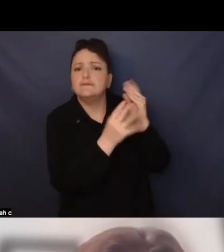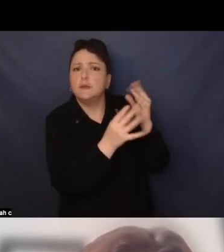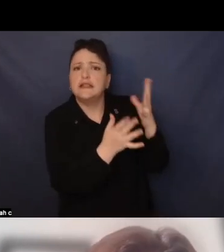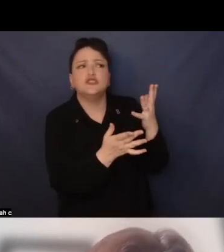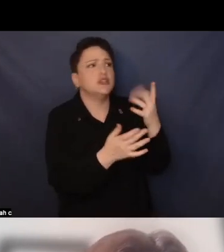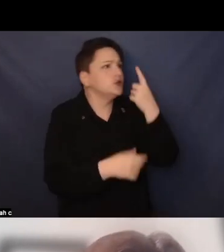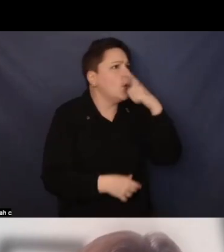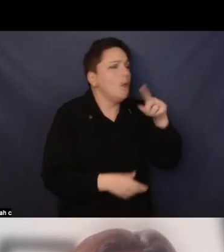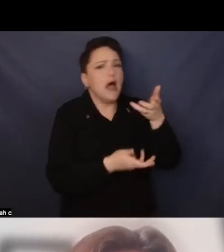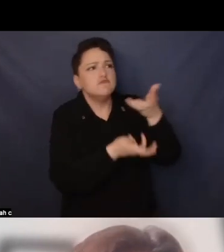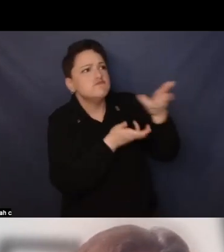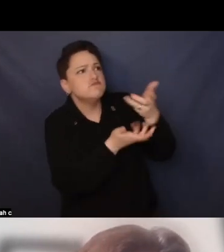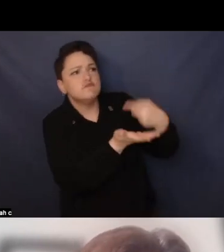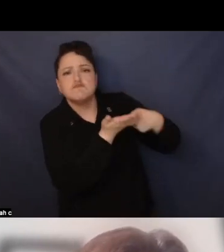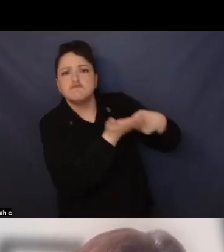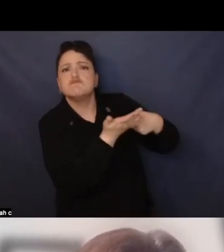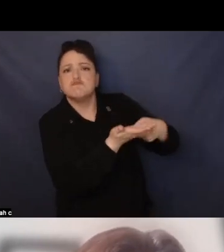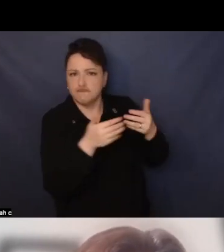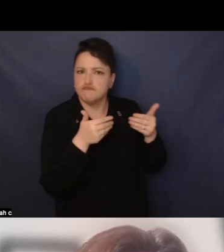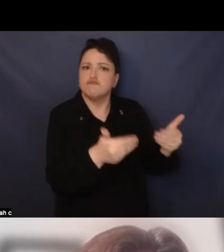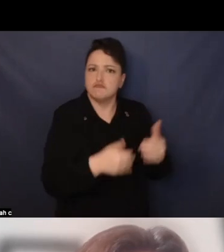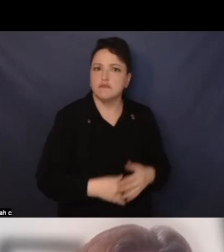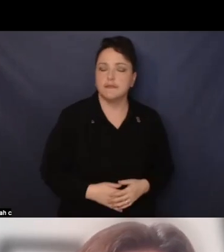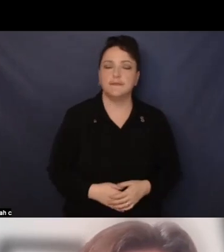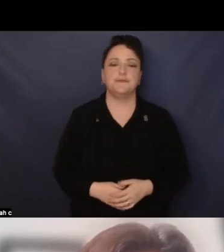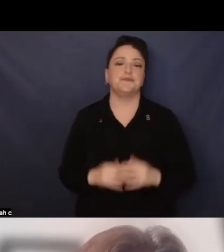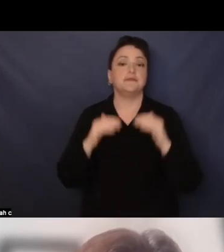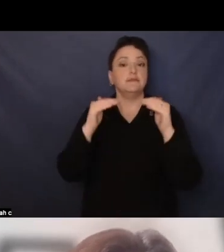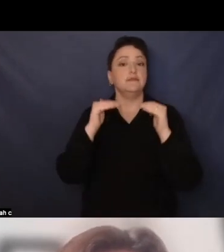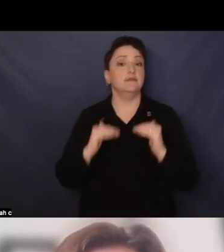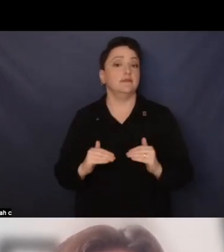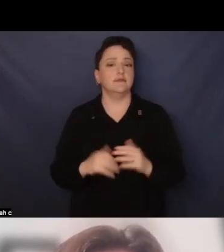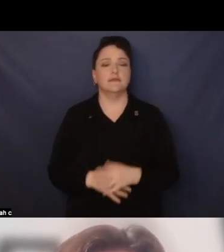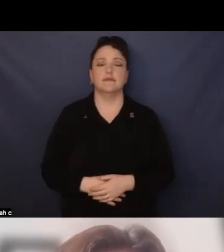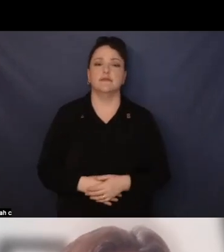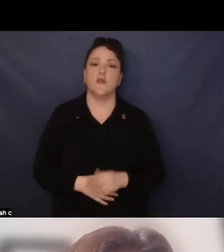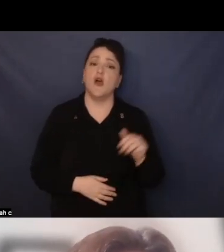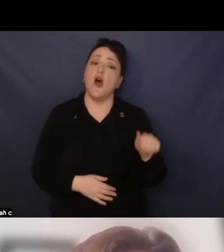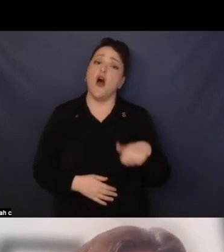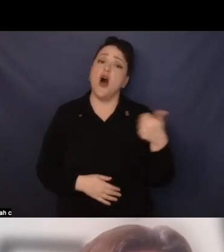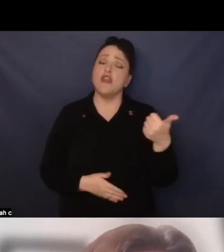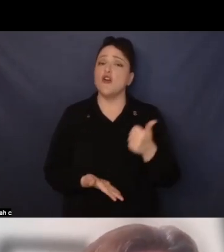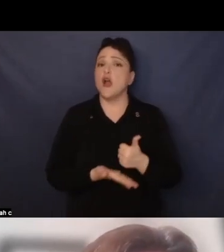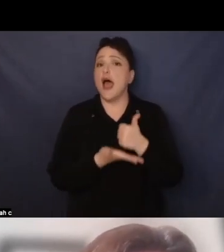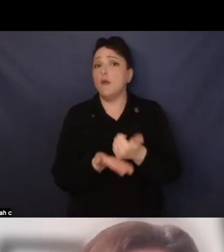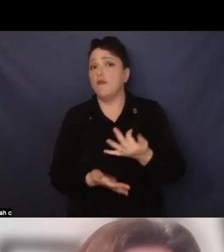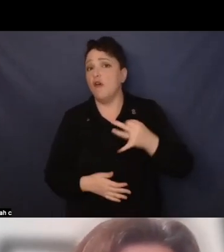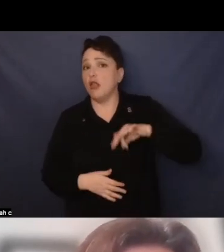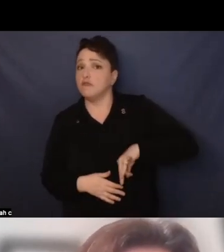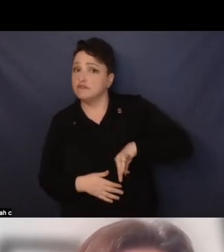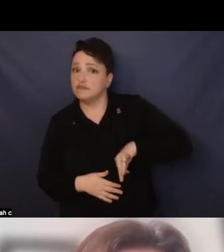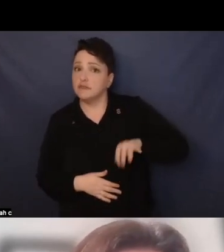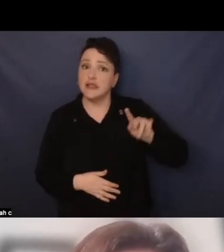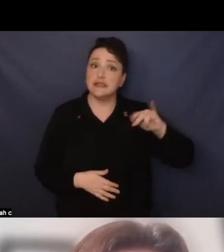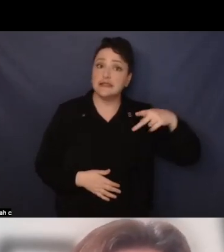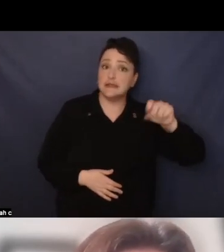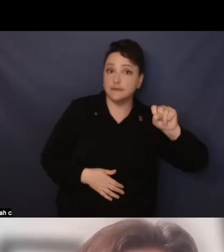So here's some additional helpful elements that might make your request for reasonable